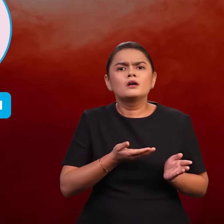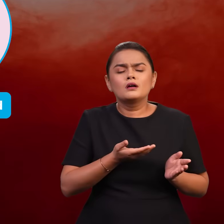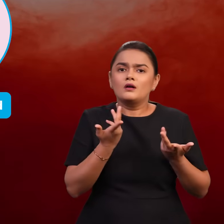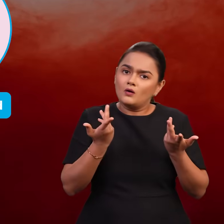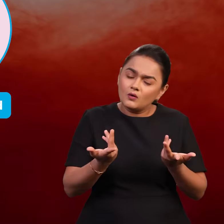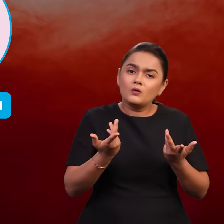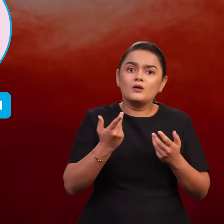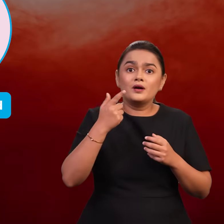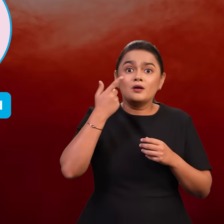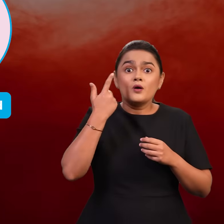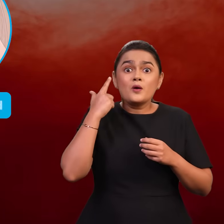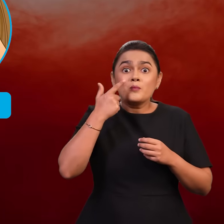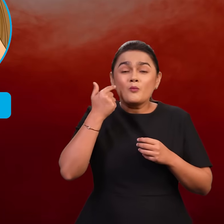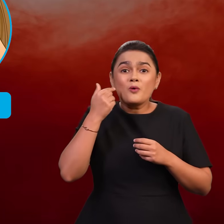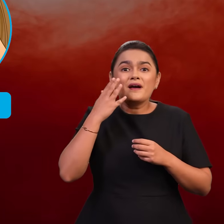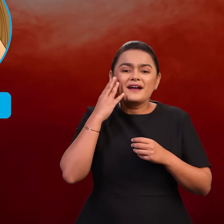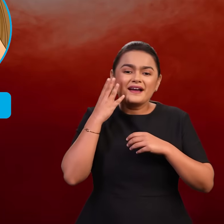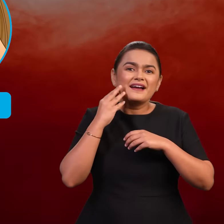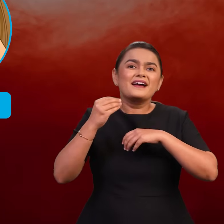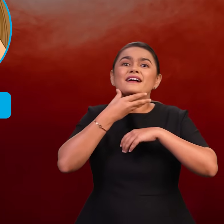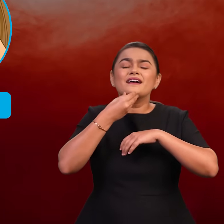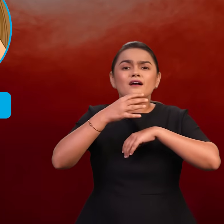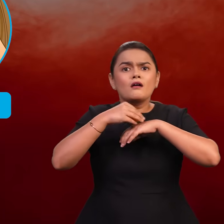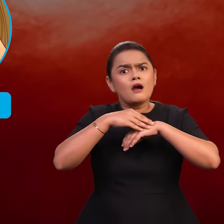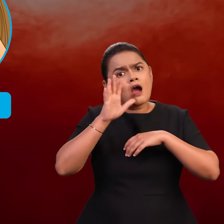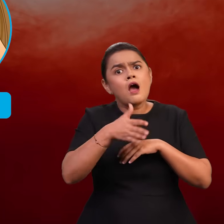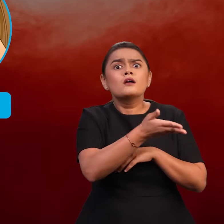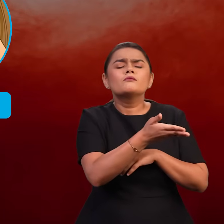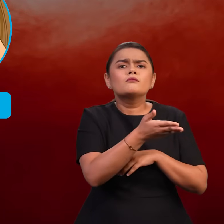and experience male pattern of hair growth